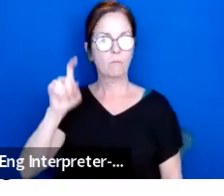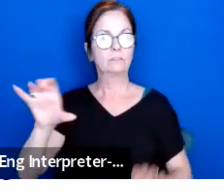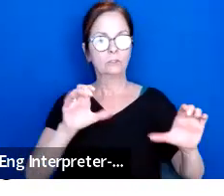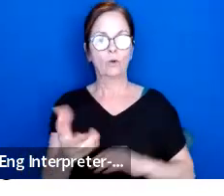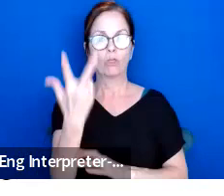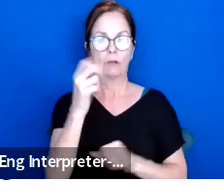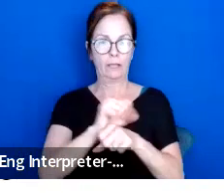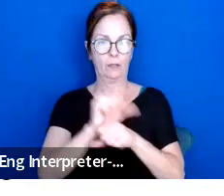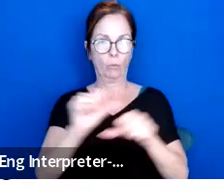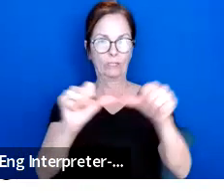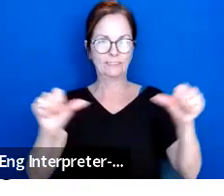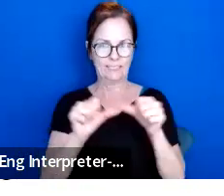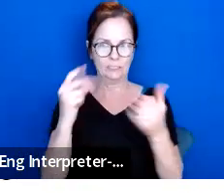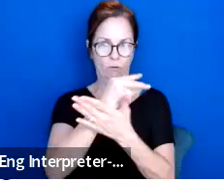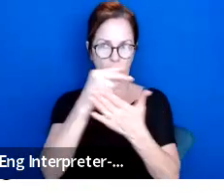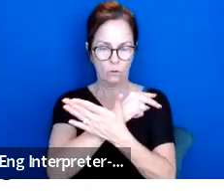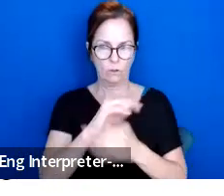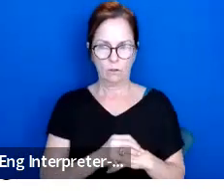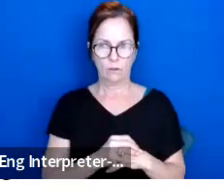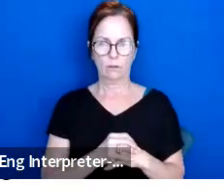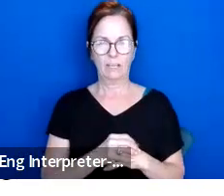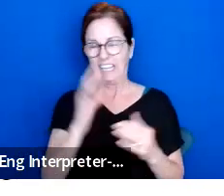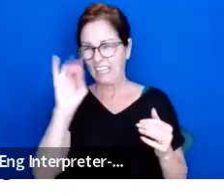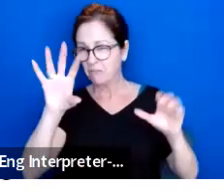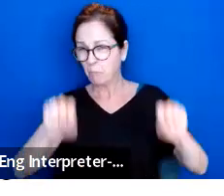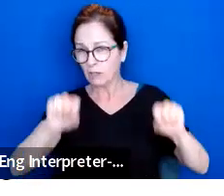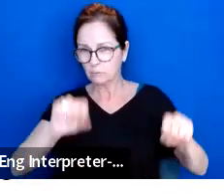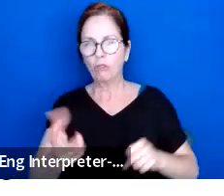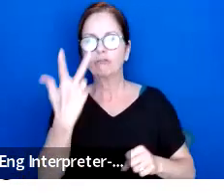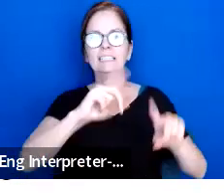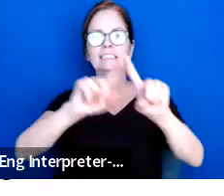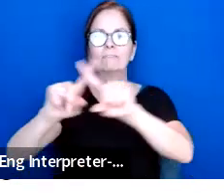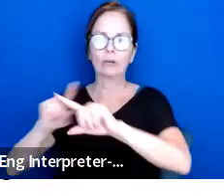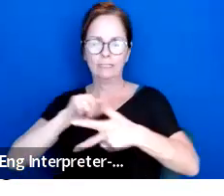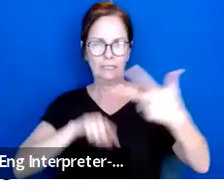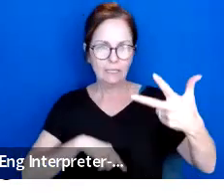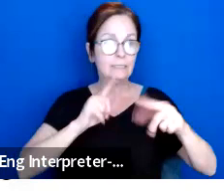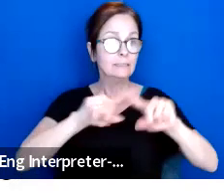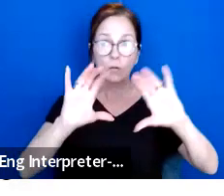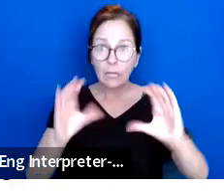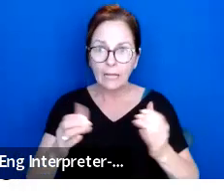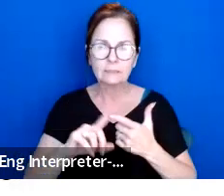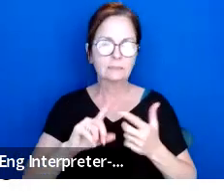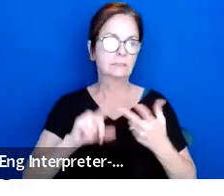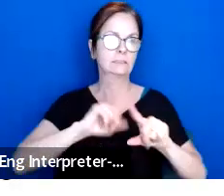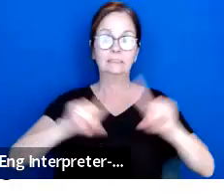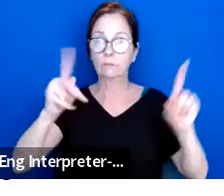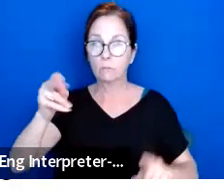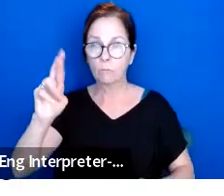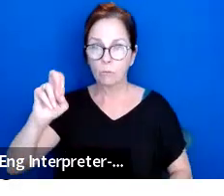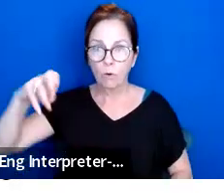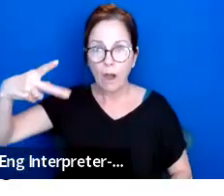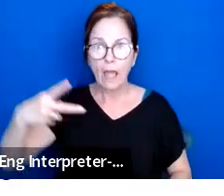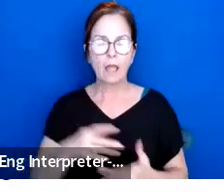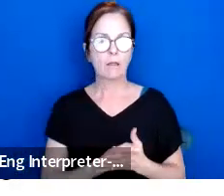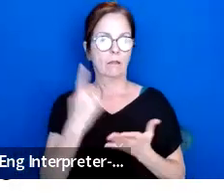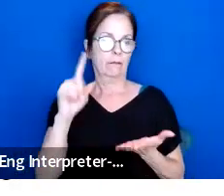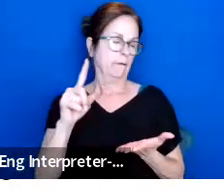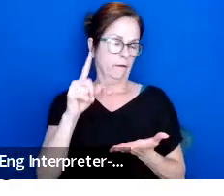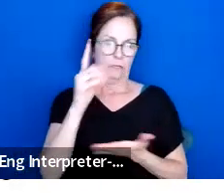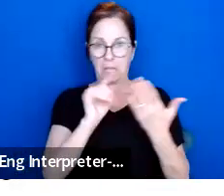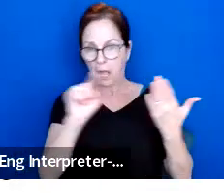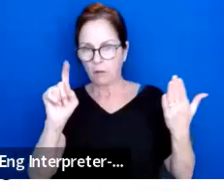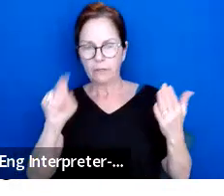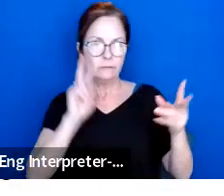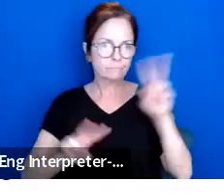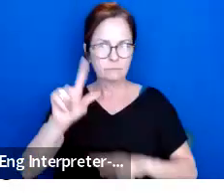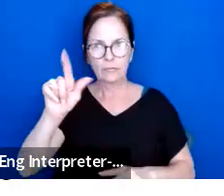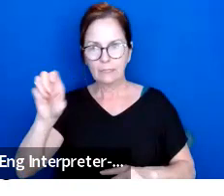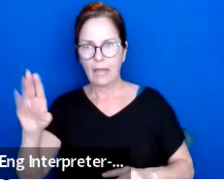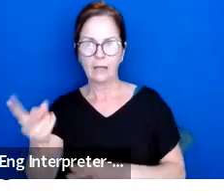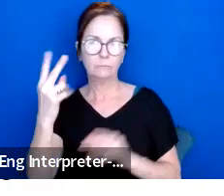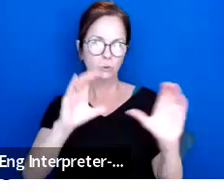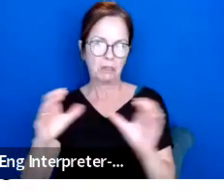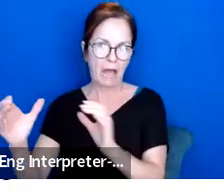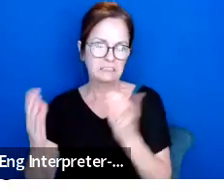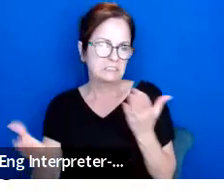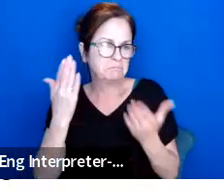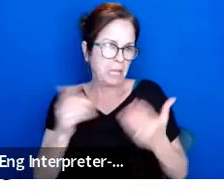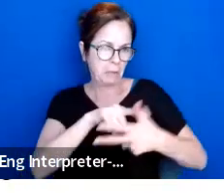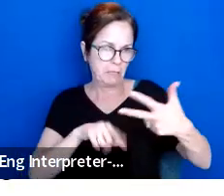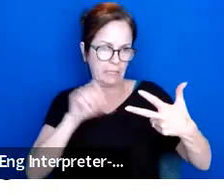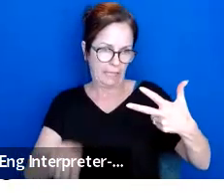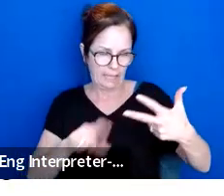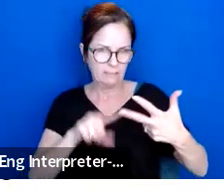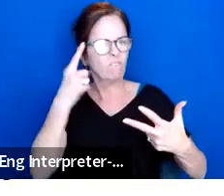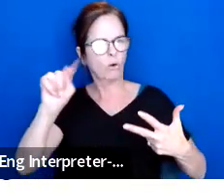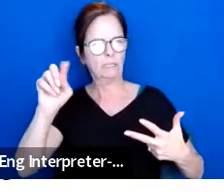For some of you, it may be both like a combination of lab and 2 classes. But the Dean usually on the front end.